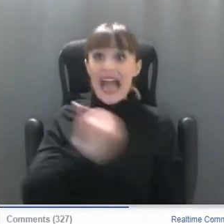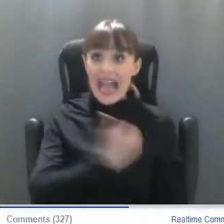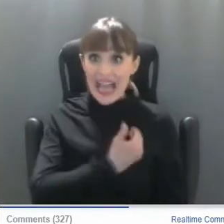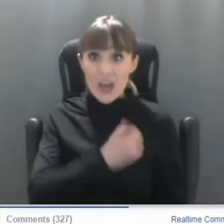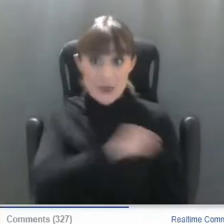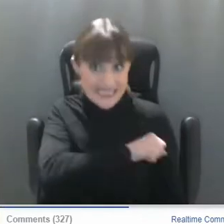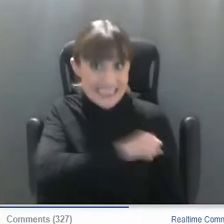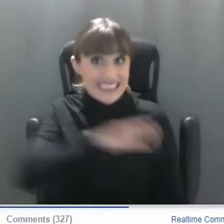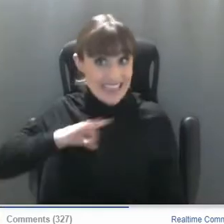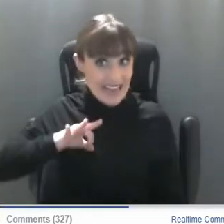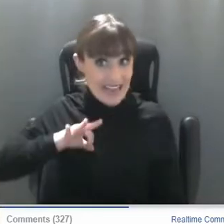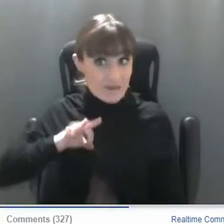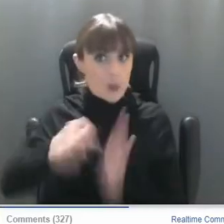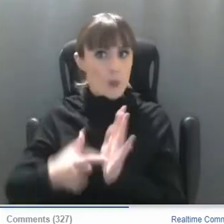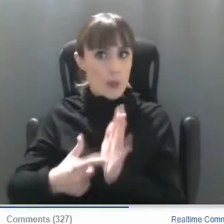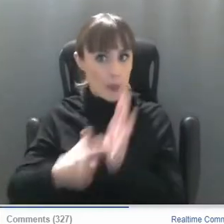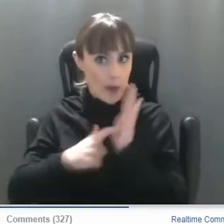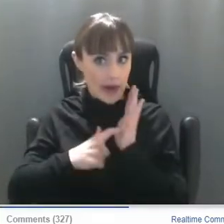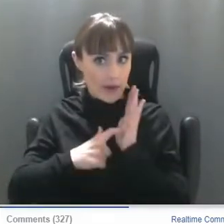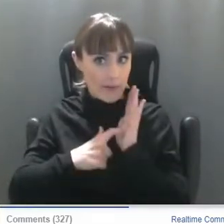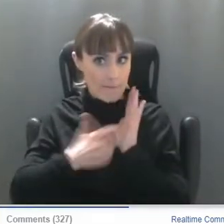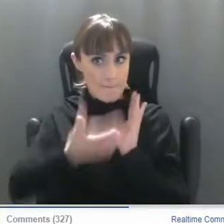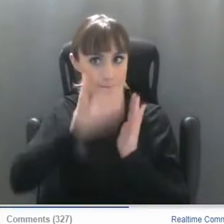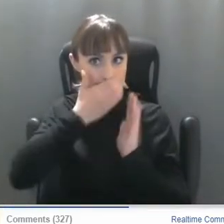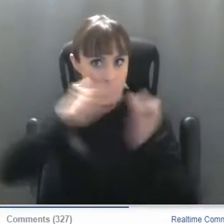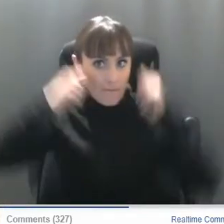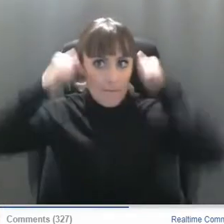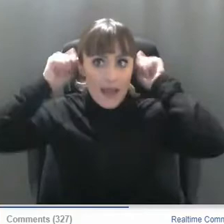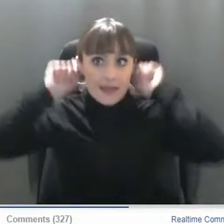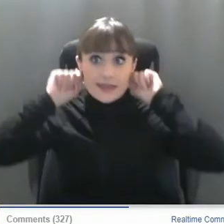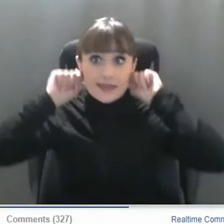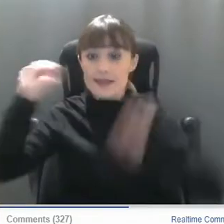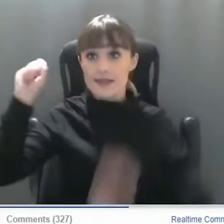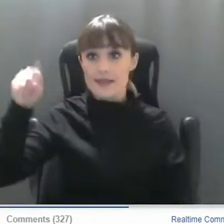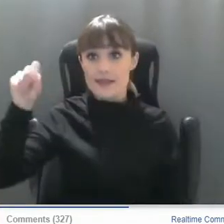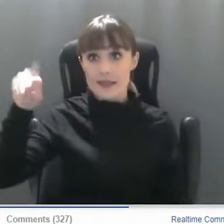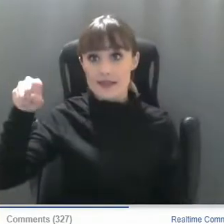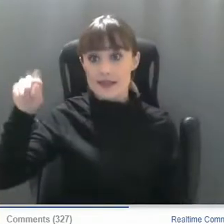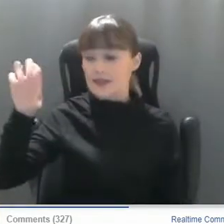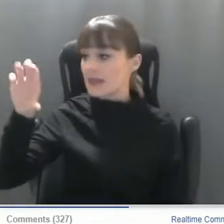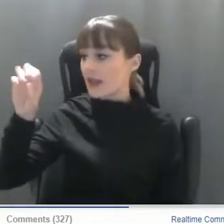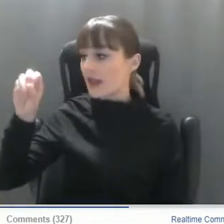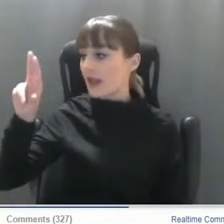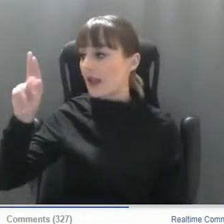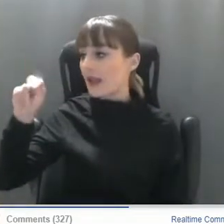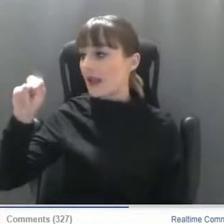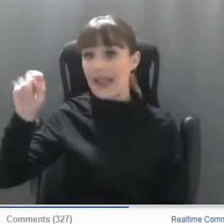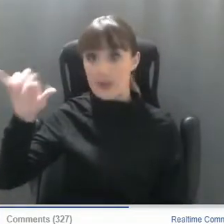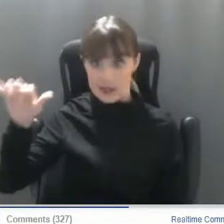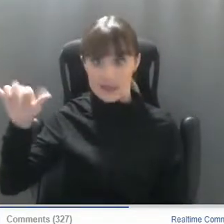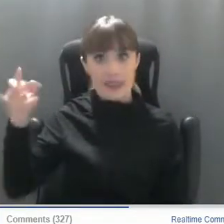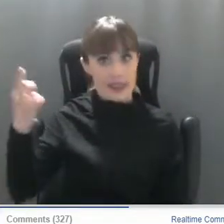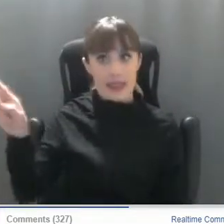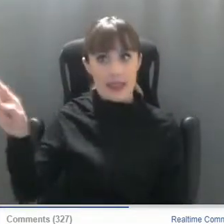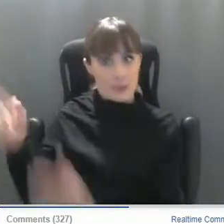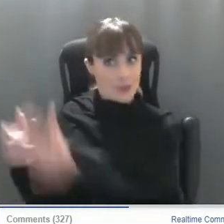but the county is just recommending guests... "Do we anticipate